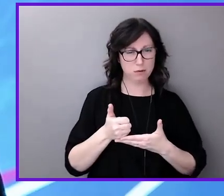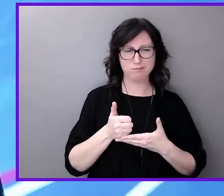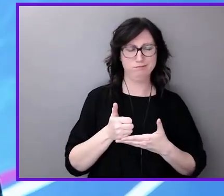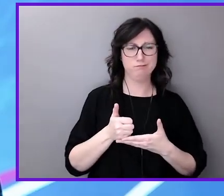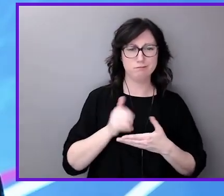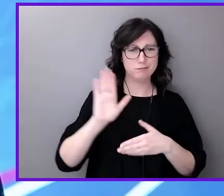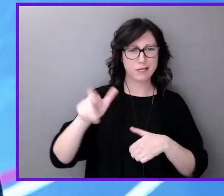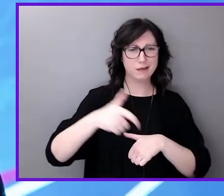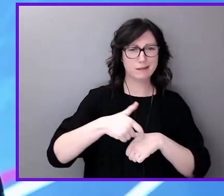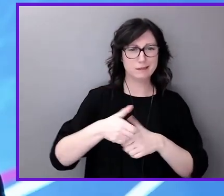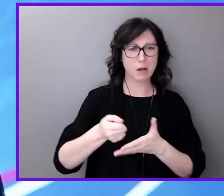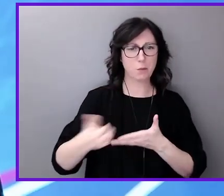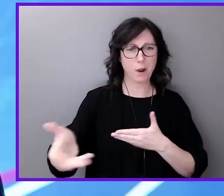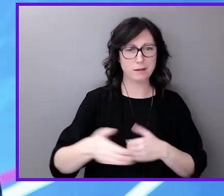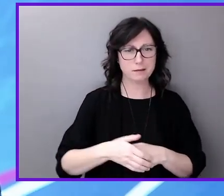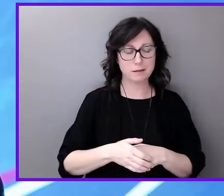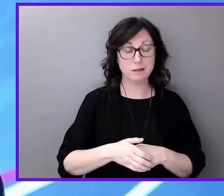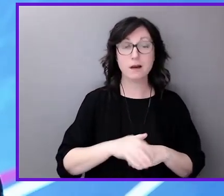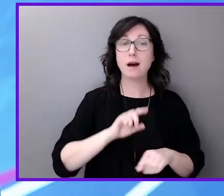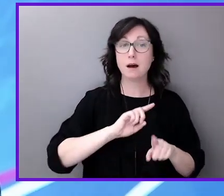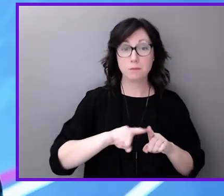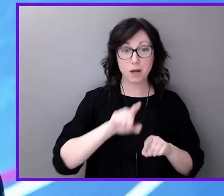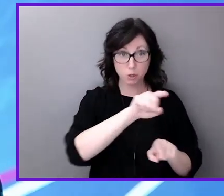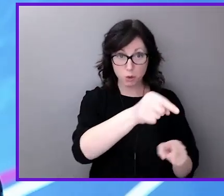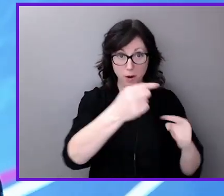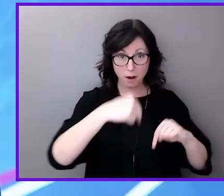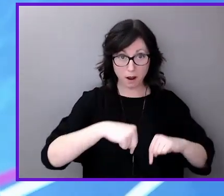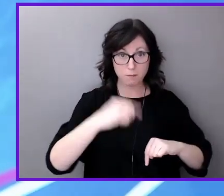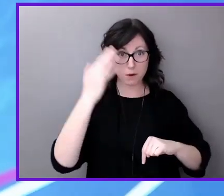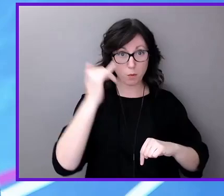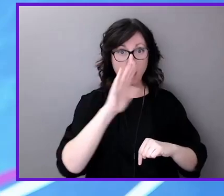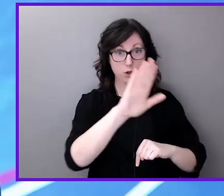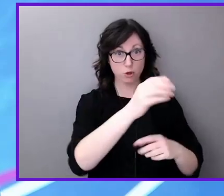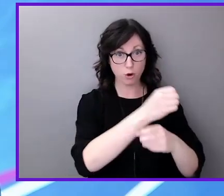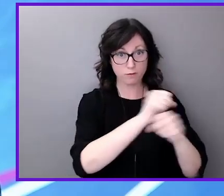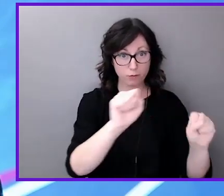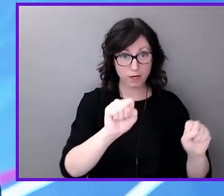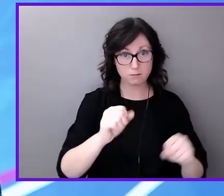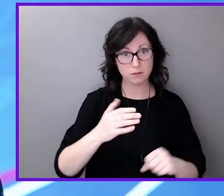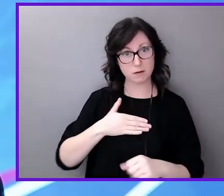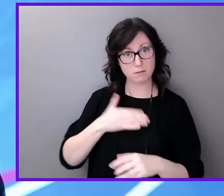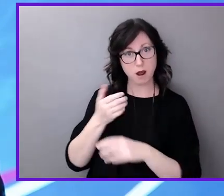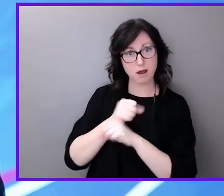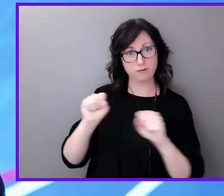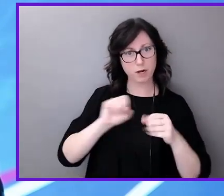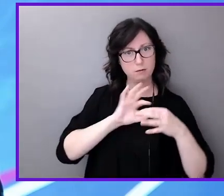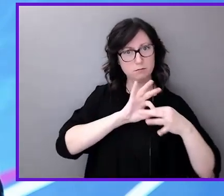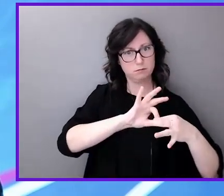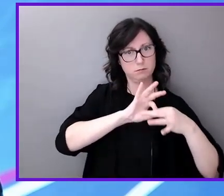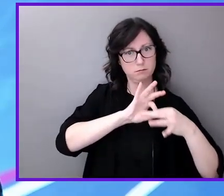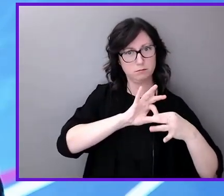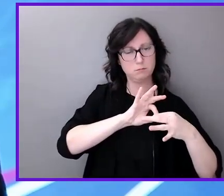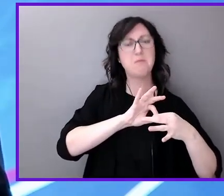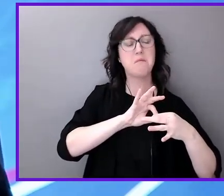but if you come here because your liberation is bound up with mine, then let us work together.”